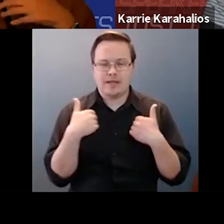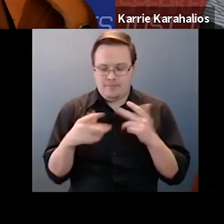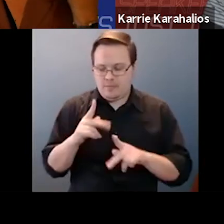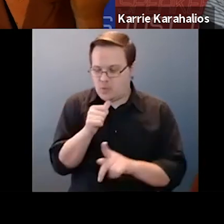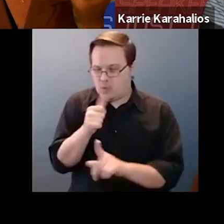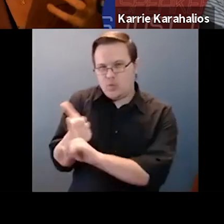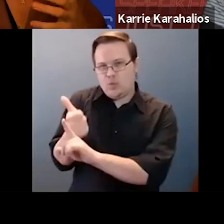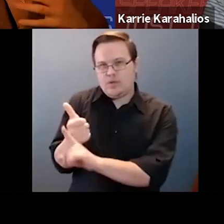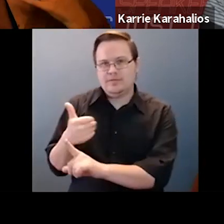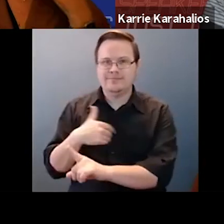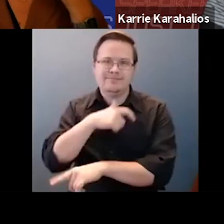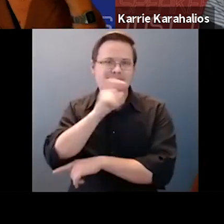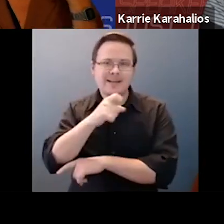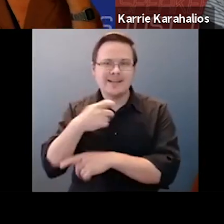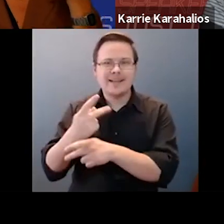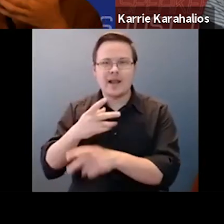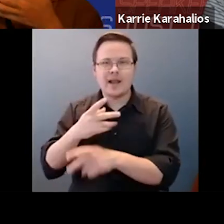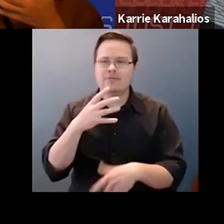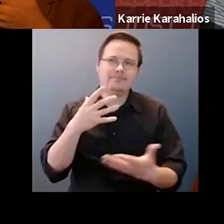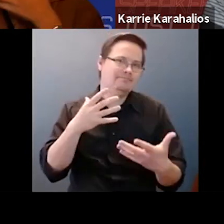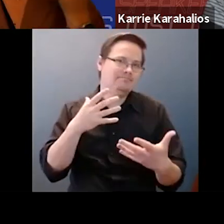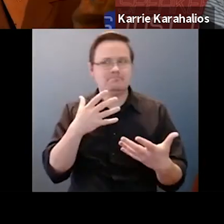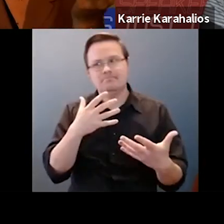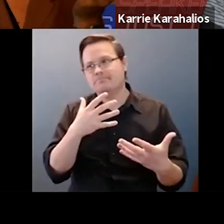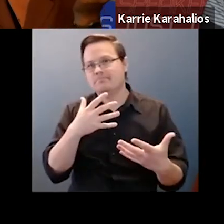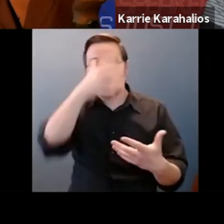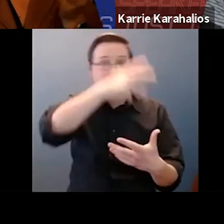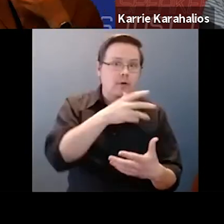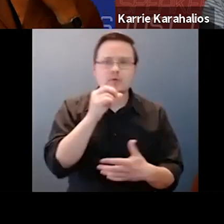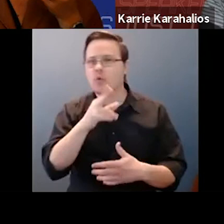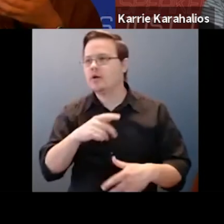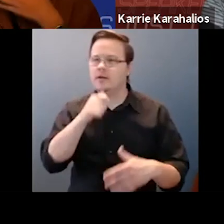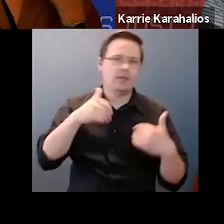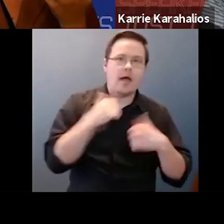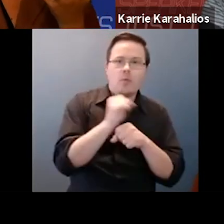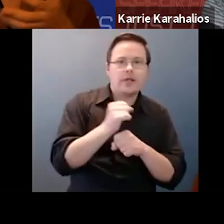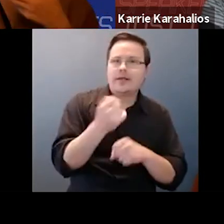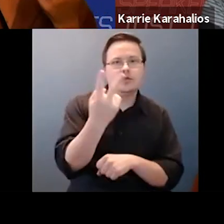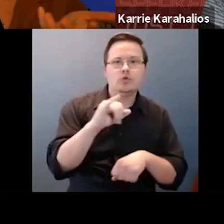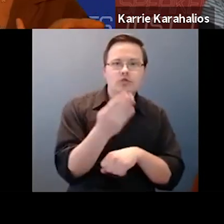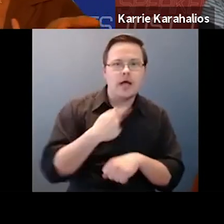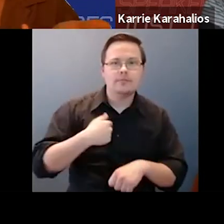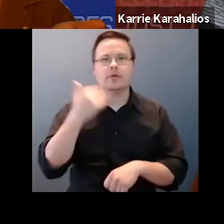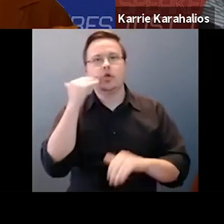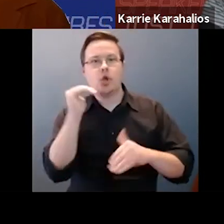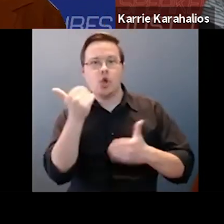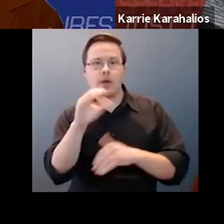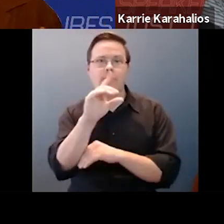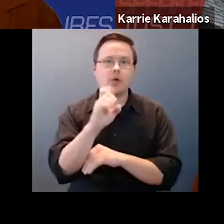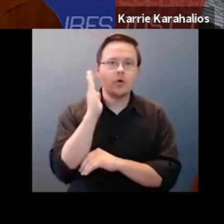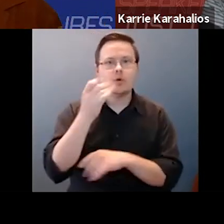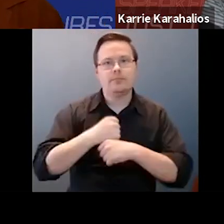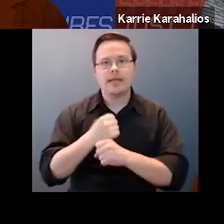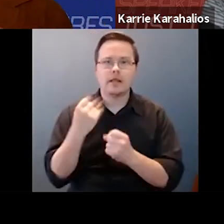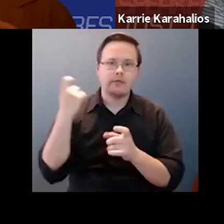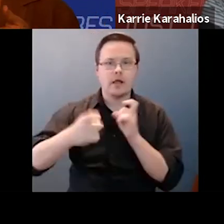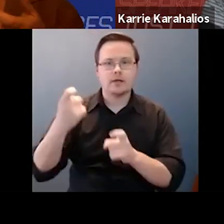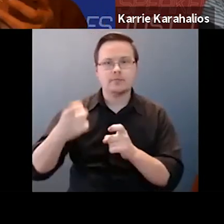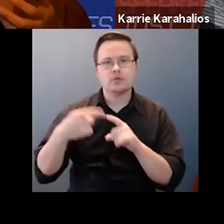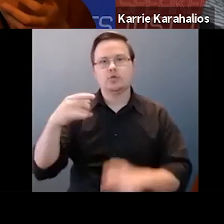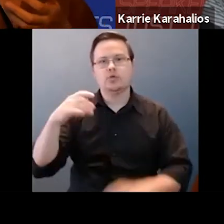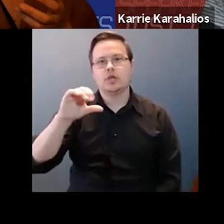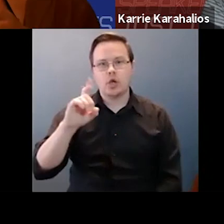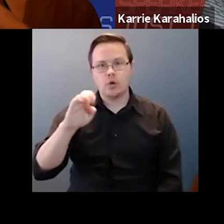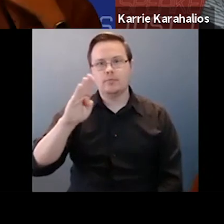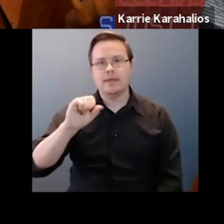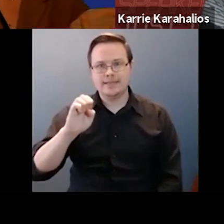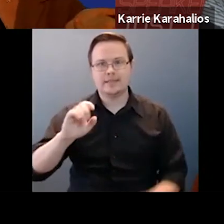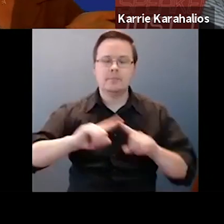like, you know, people who, you know, don't have to take care of elders or you know don't have a job, you know aren't working two jobs and like know how to code are the ones who are going to make a lot of contributions to the code base.